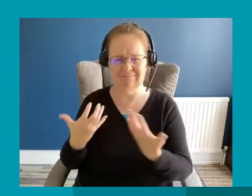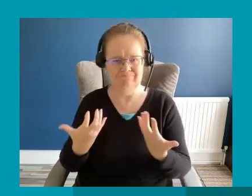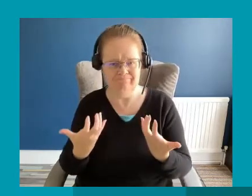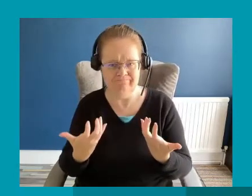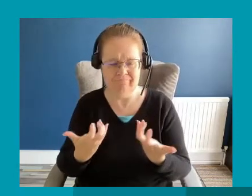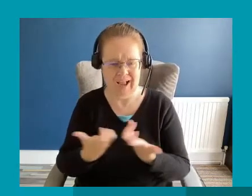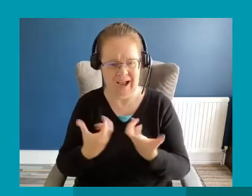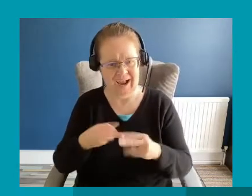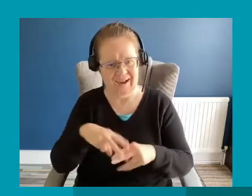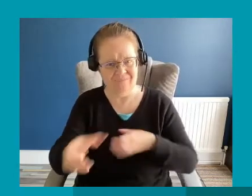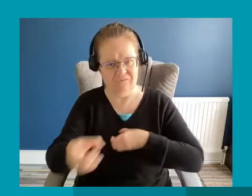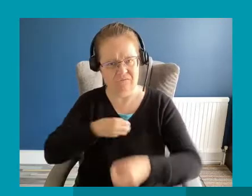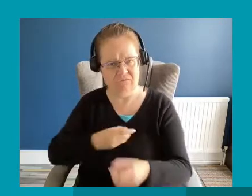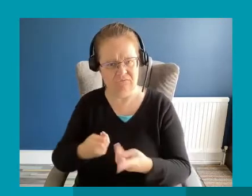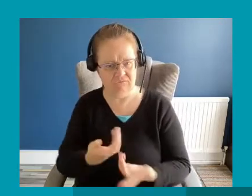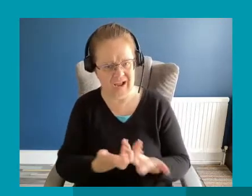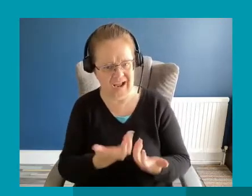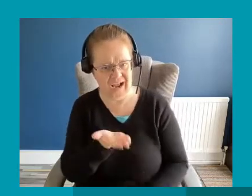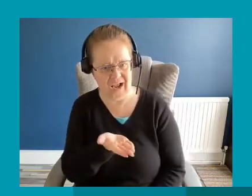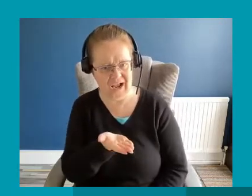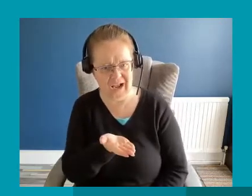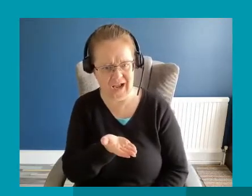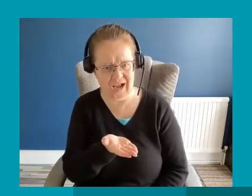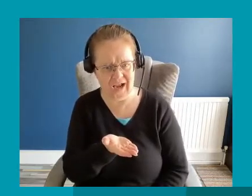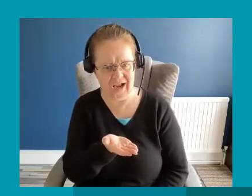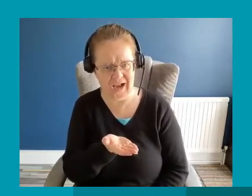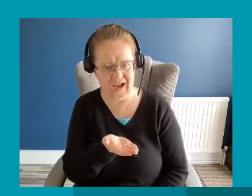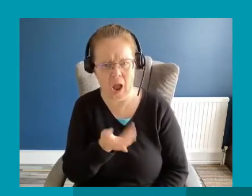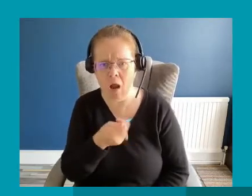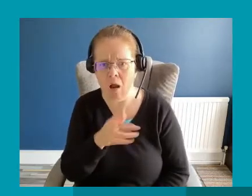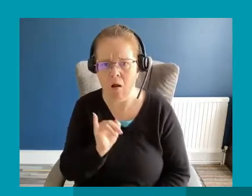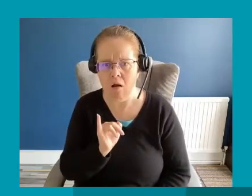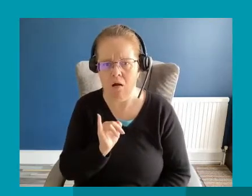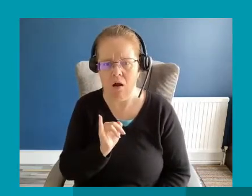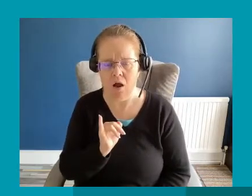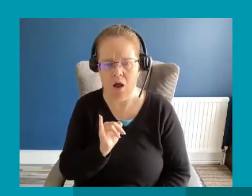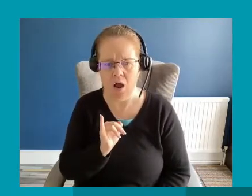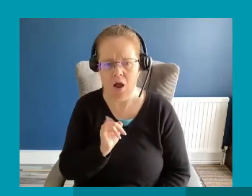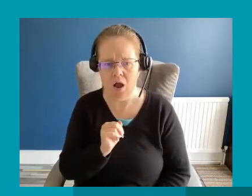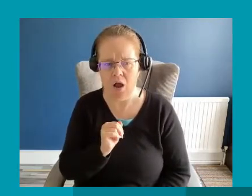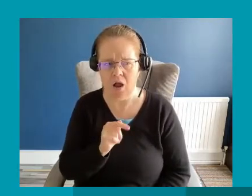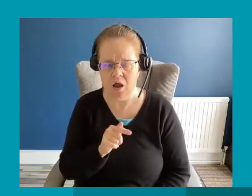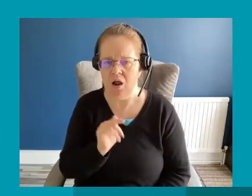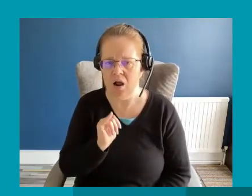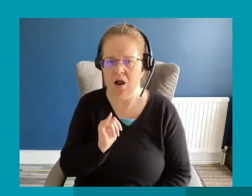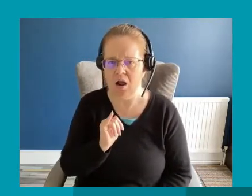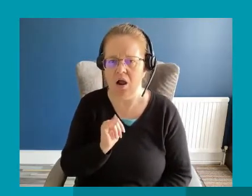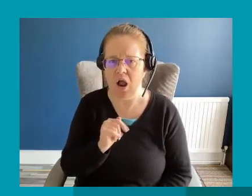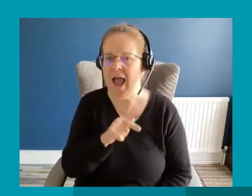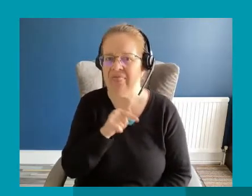How would you approach this? OK, they've that's that's fundamentally, will you know? We've got a call out bullying,